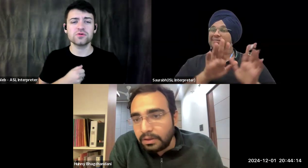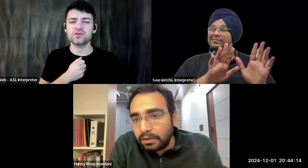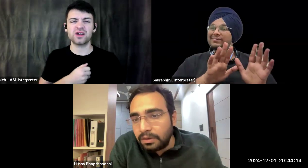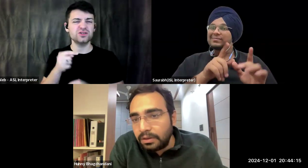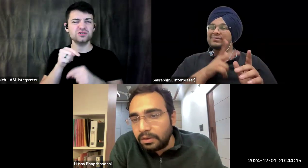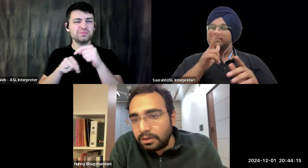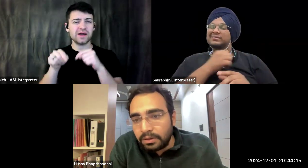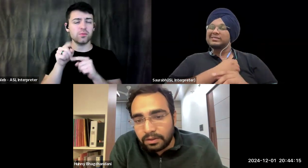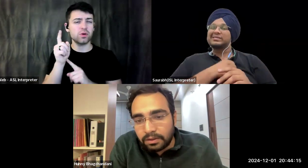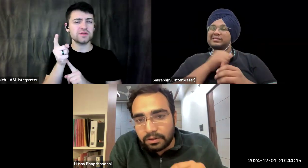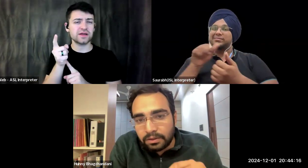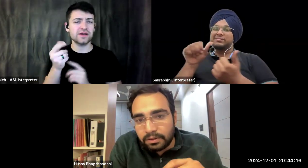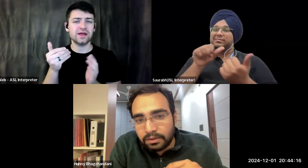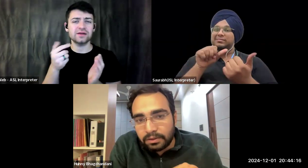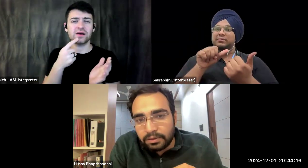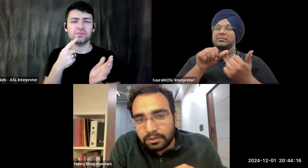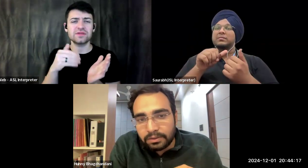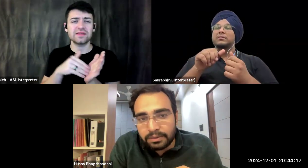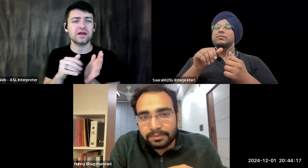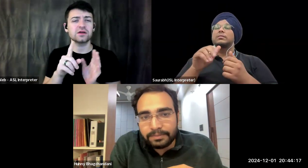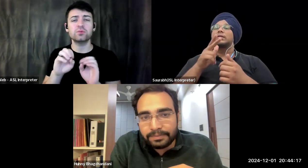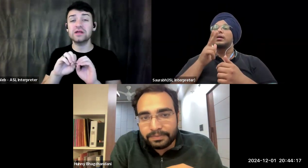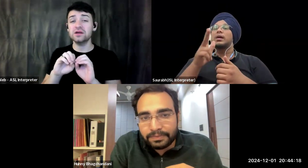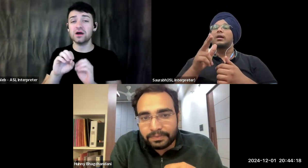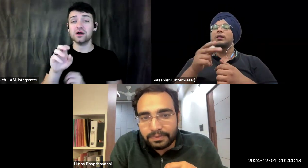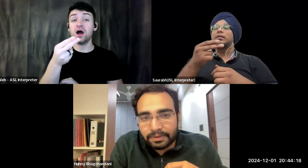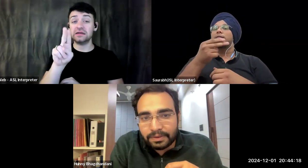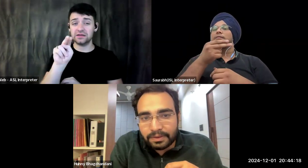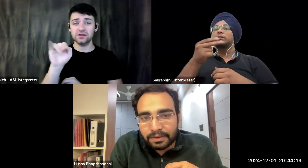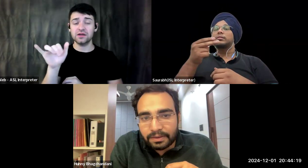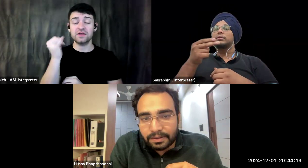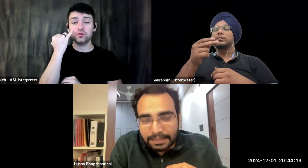[Interpreter speaking for Divya] And I'm so sorry, could you just back up one second and say that again? Can we, Hunny,